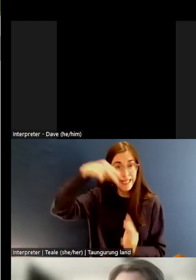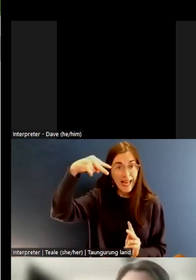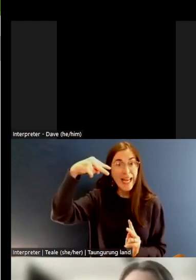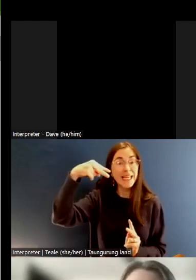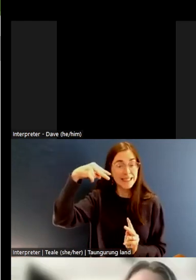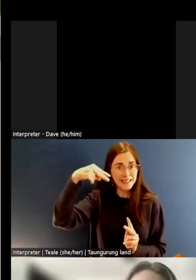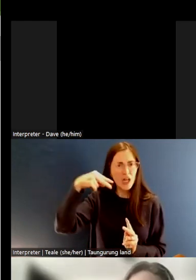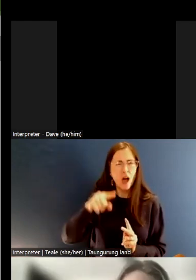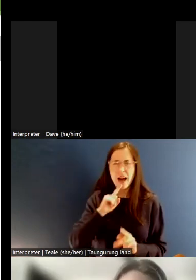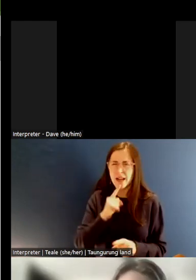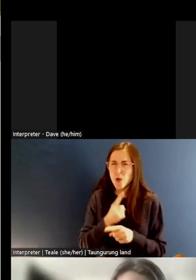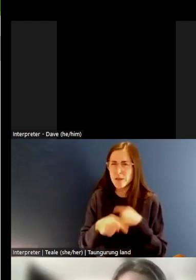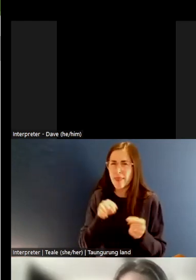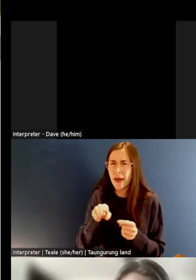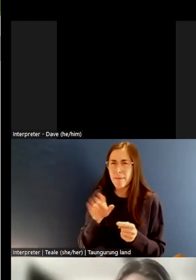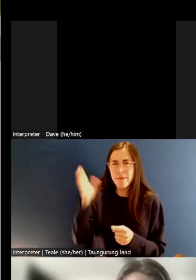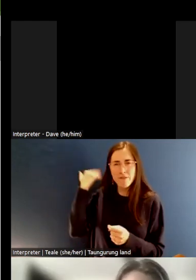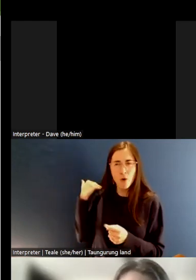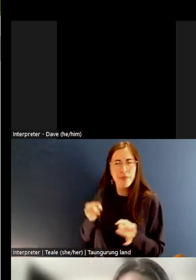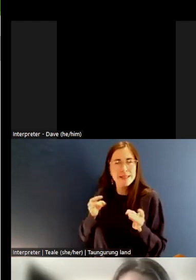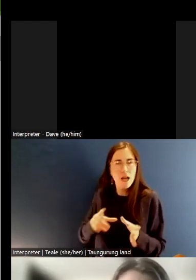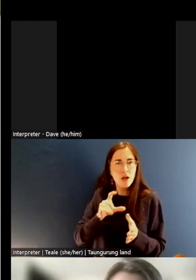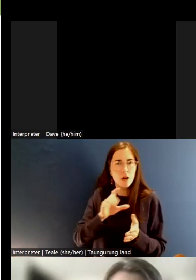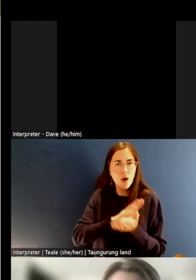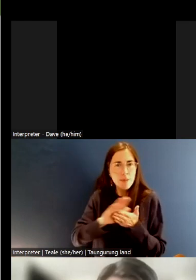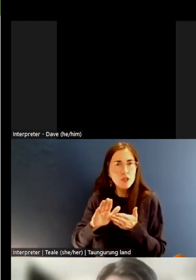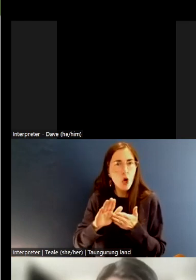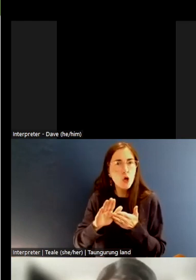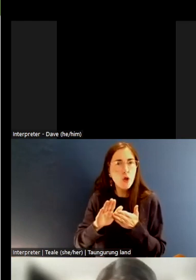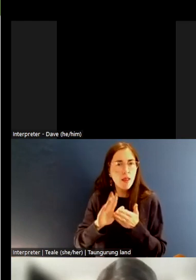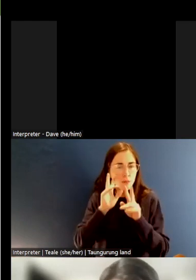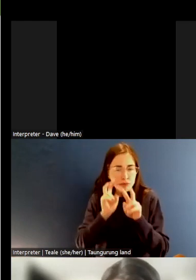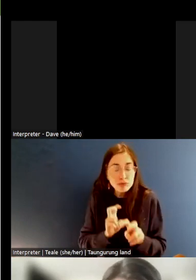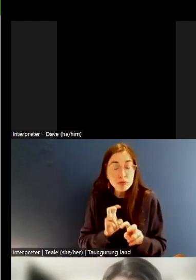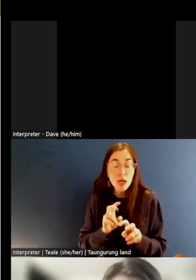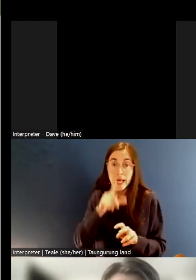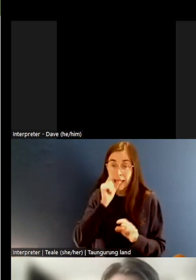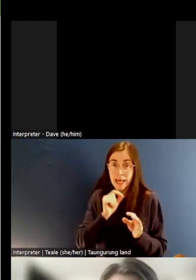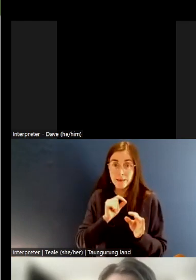at the start where you can get three copies or one copy of certain parts of the chromosome.